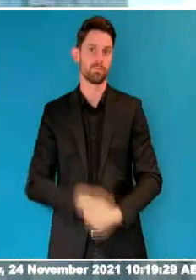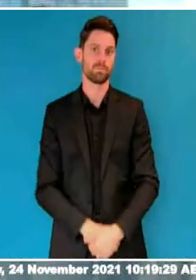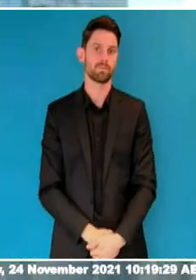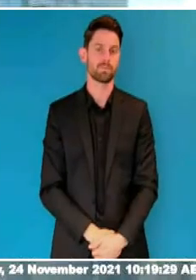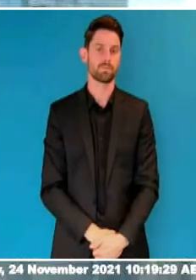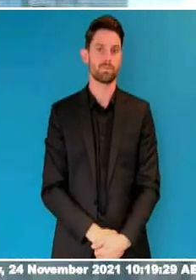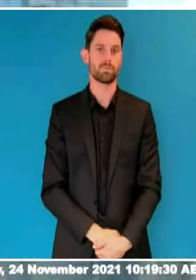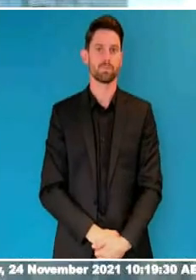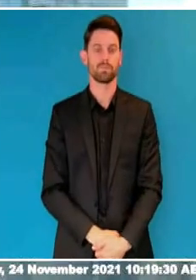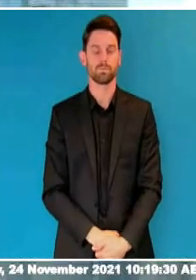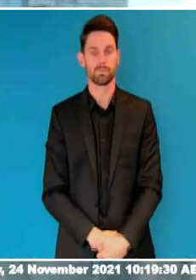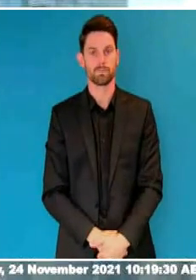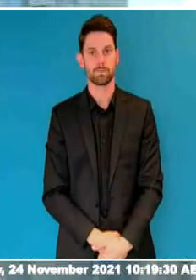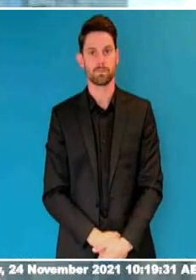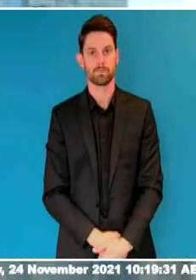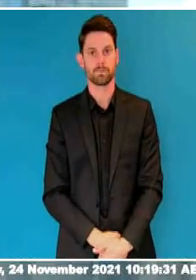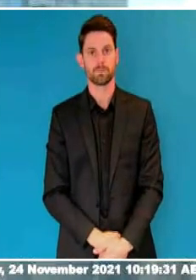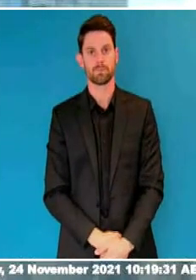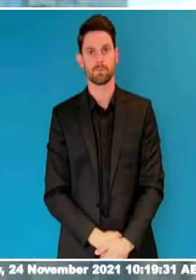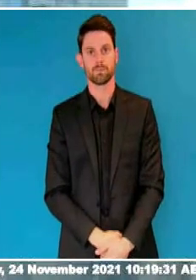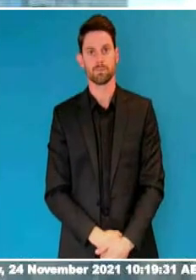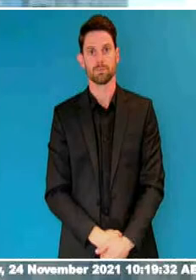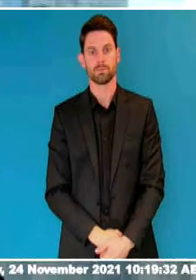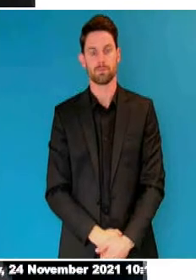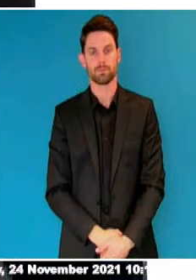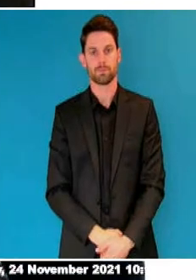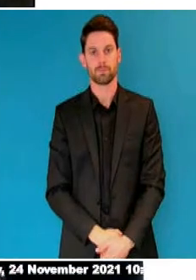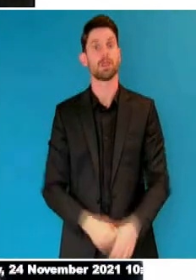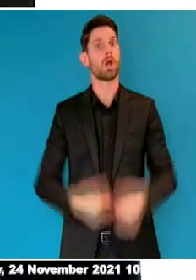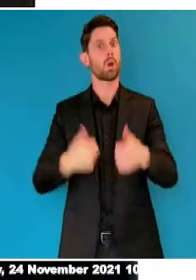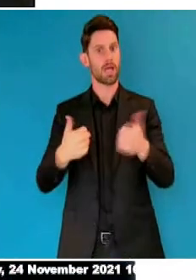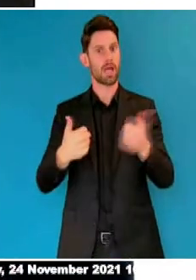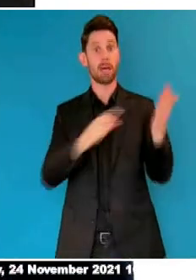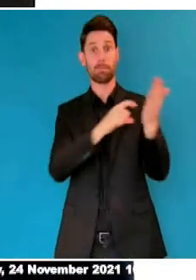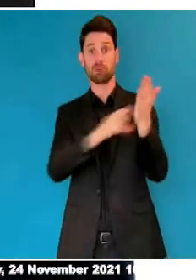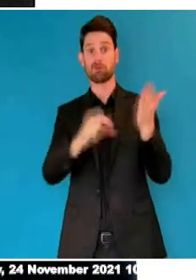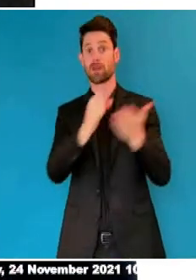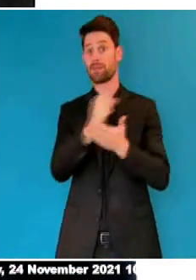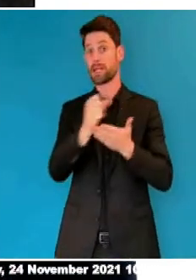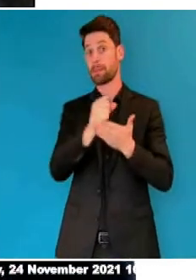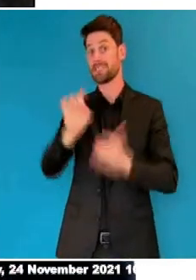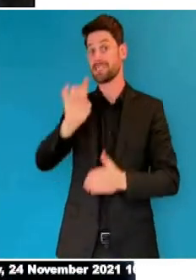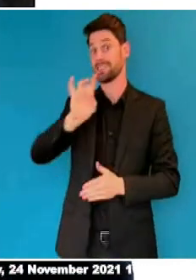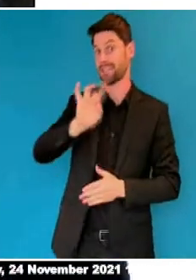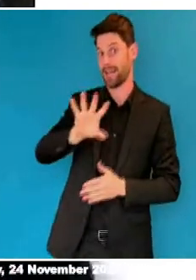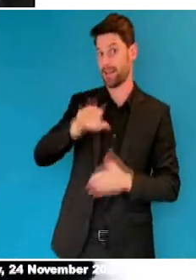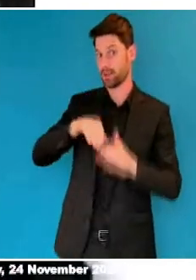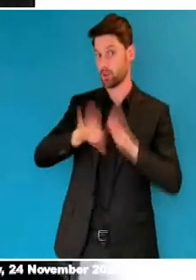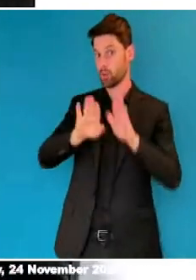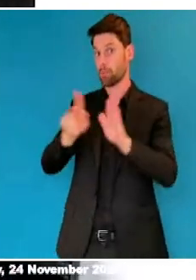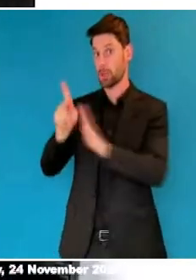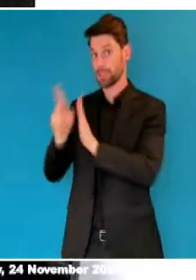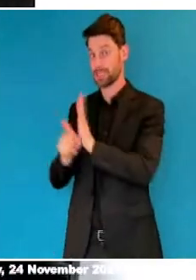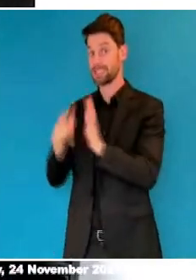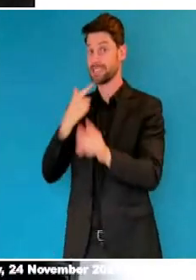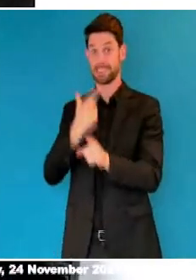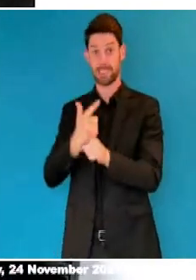You say at paragraph 10 of the policy that the university will provide an